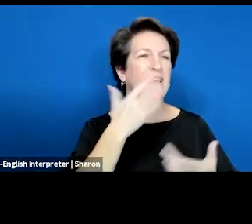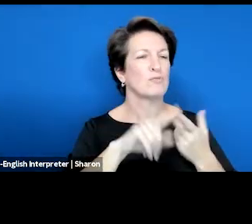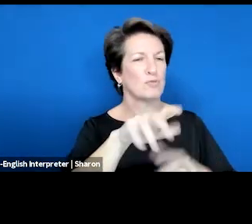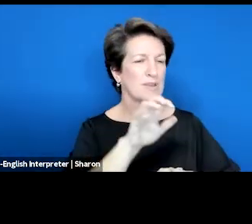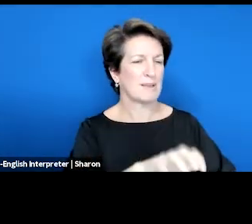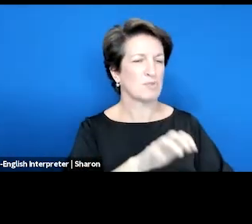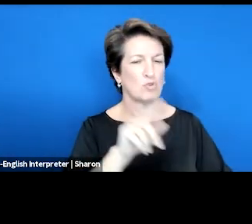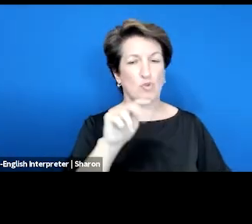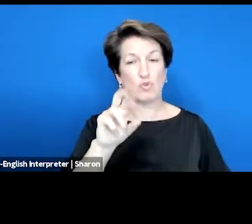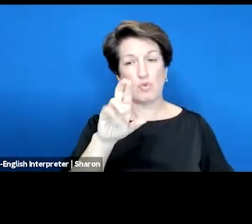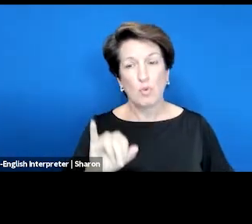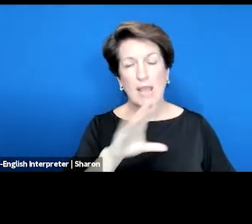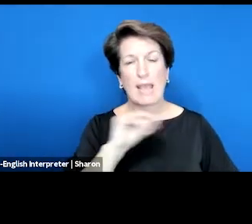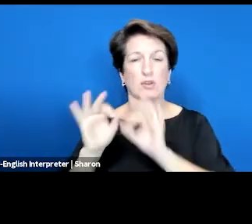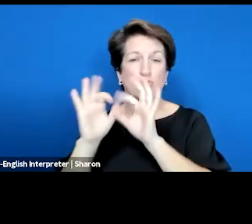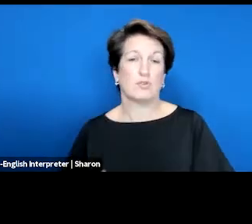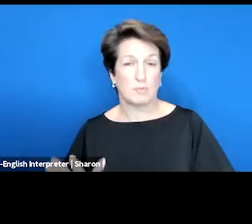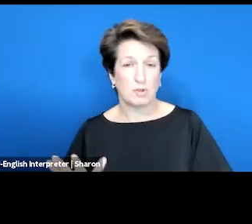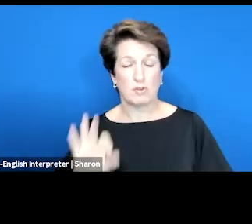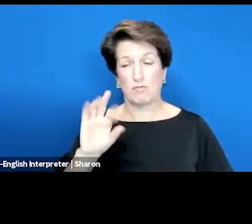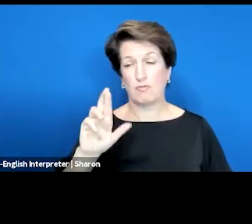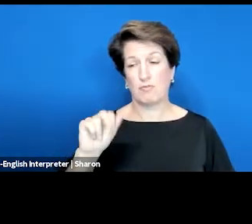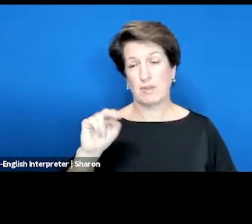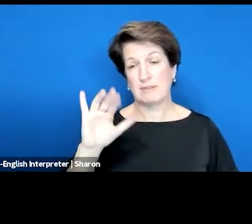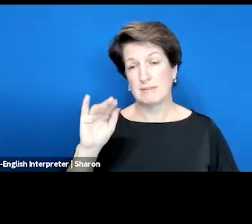click on the CC button along the bottom of your screen and the captions will appear. For